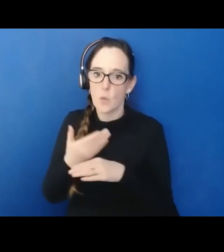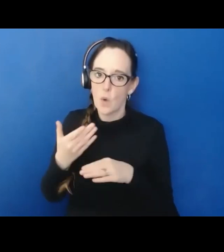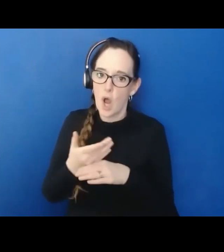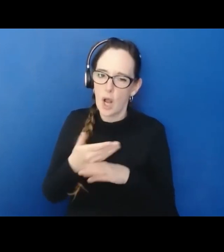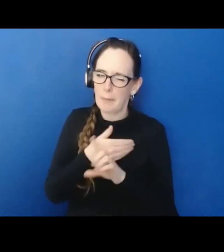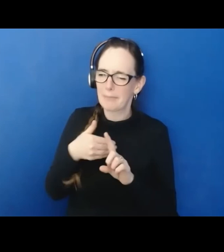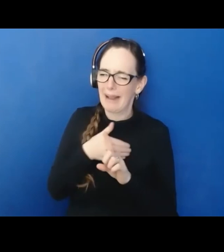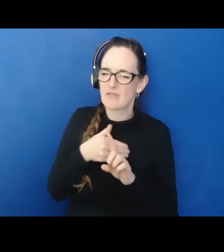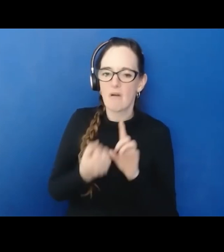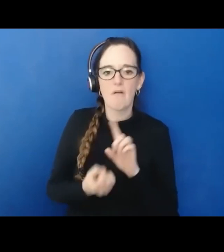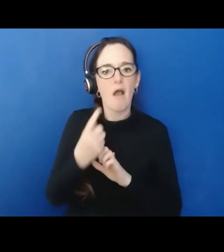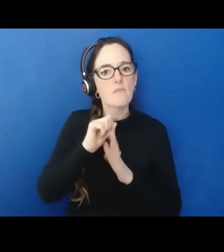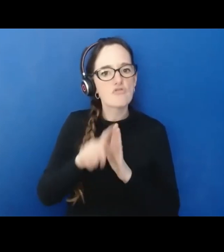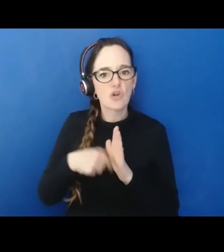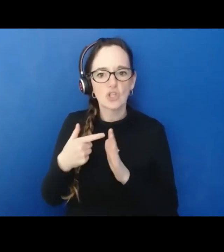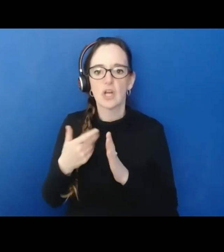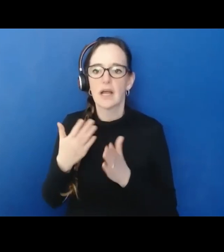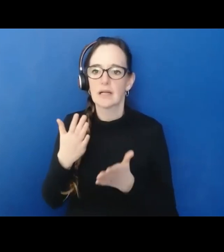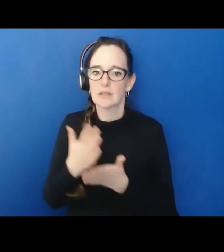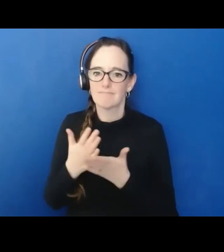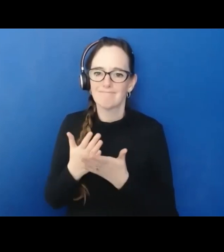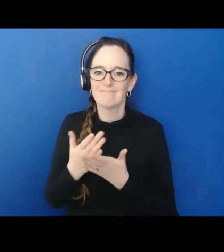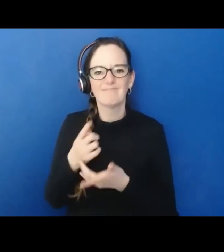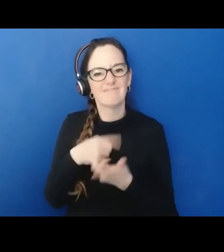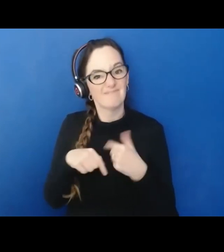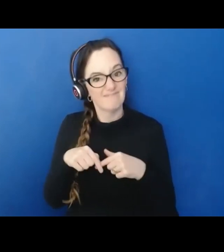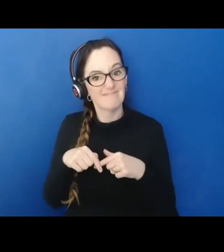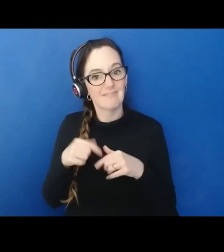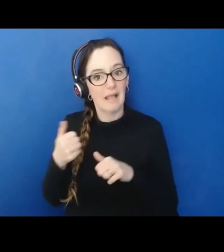to make this whole programme happen. Thanks so much. Over and out.